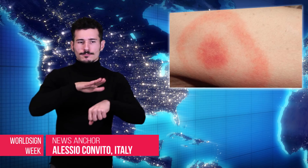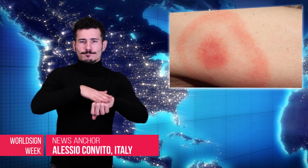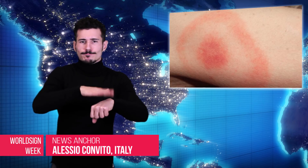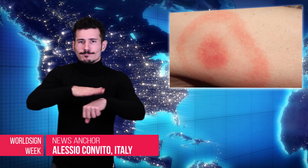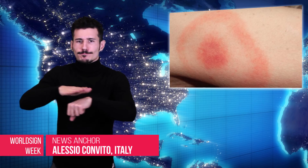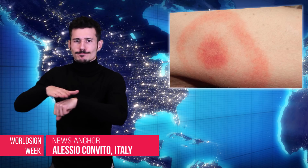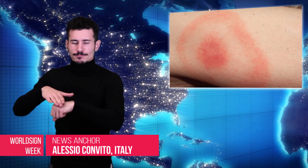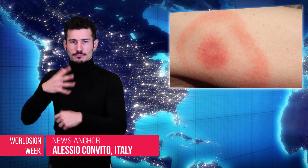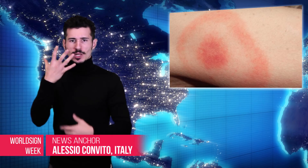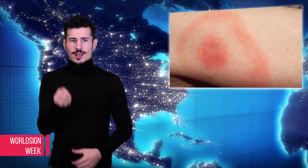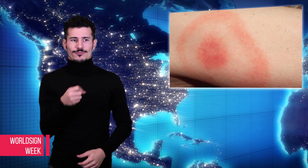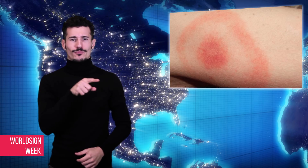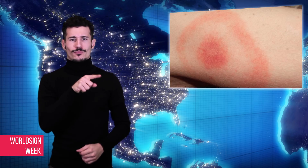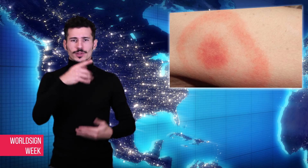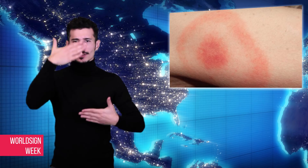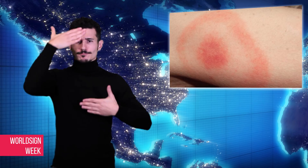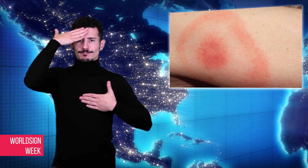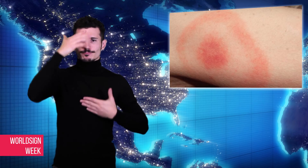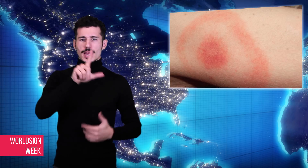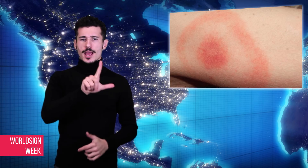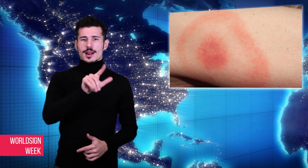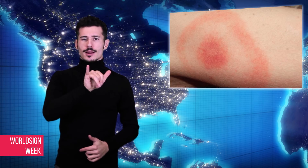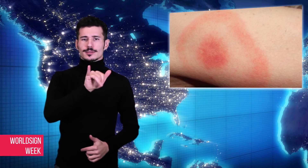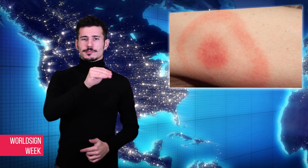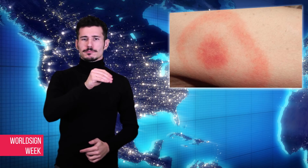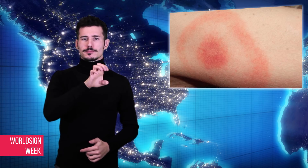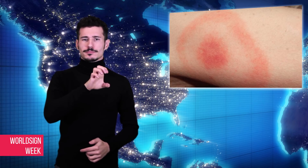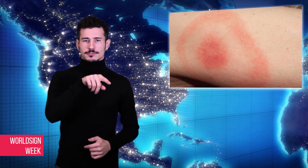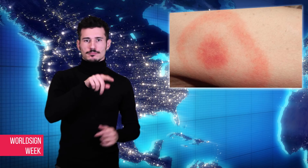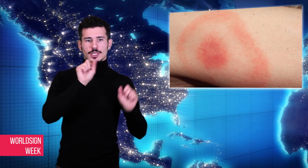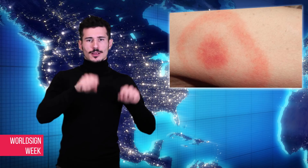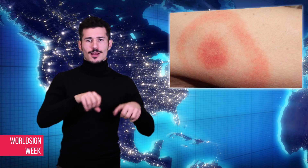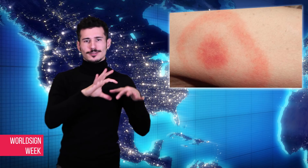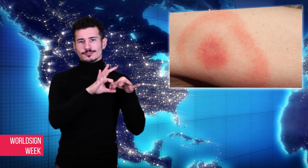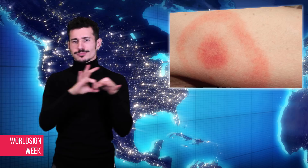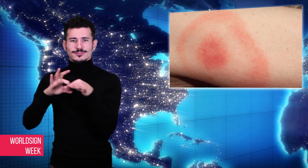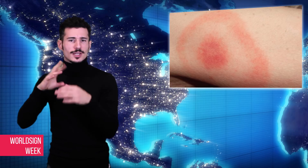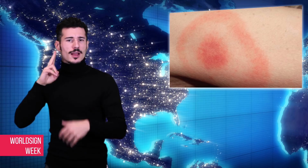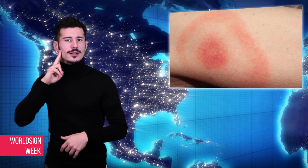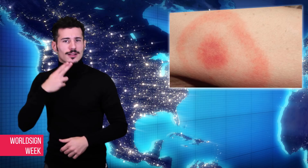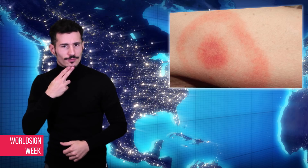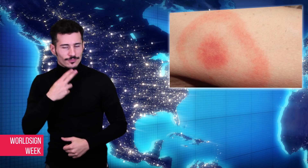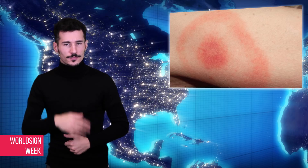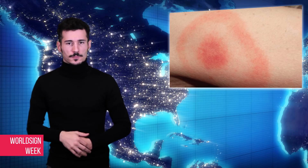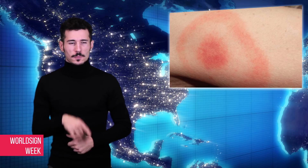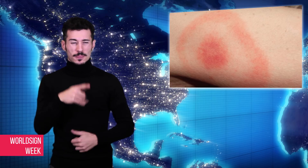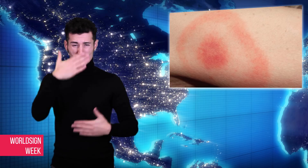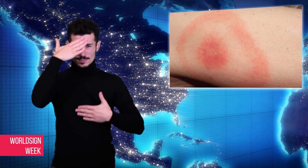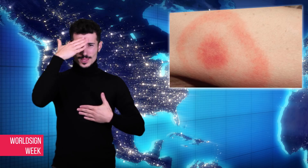Audiology, an international